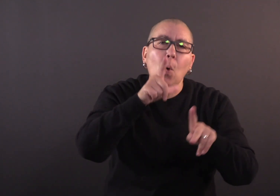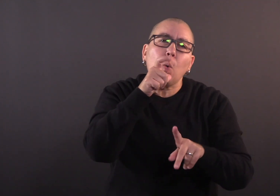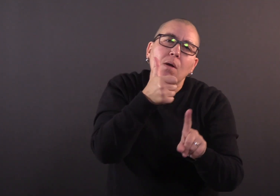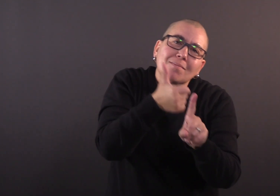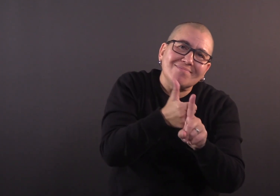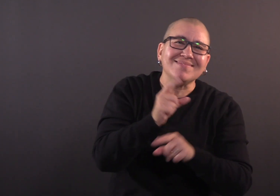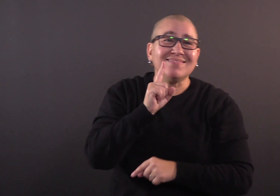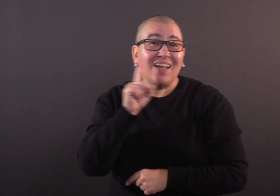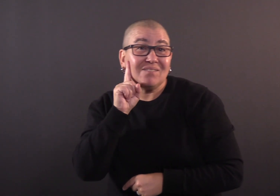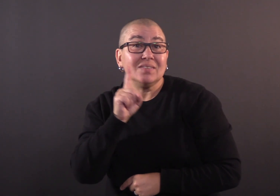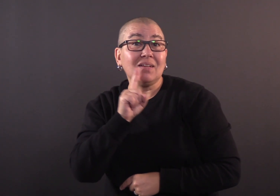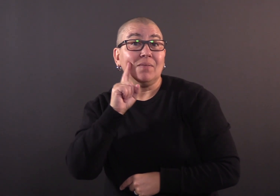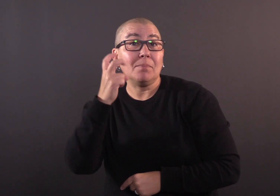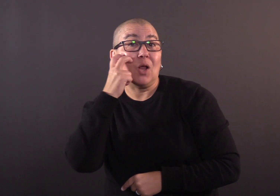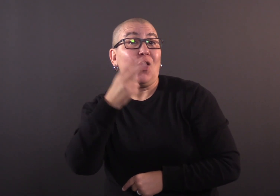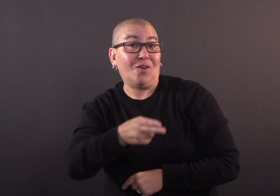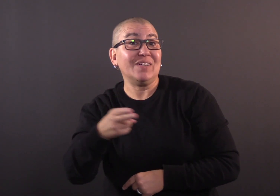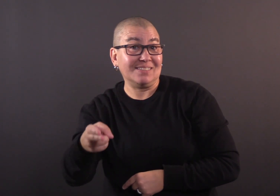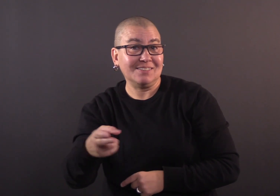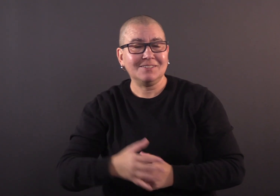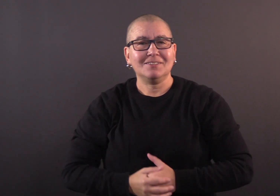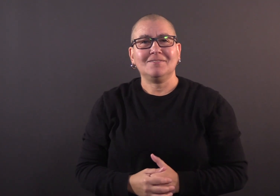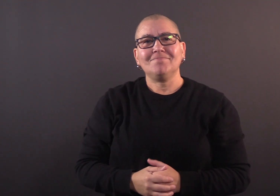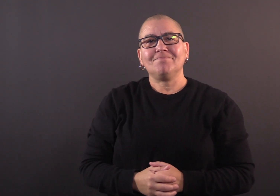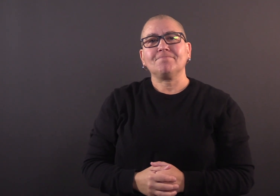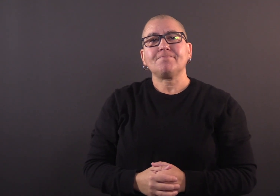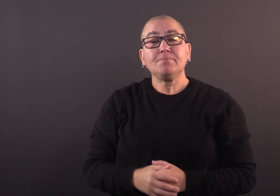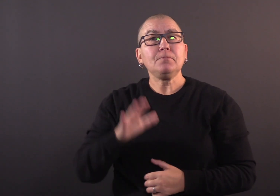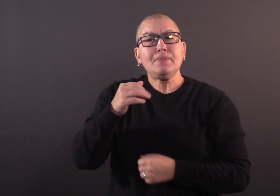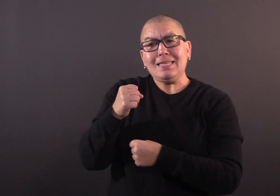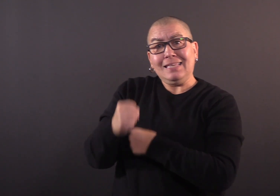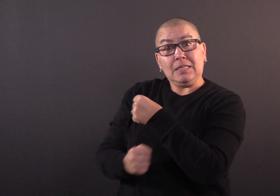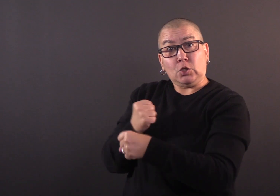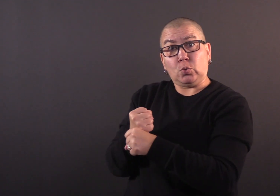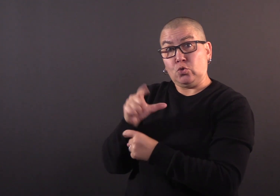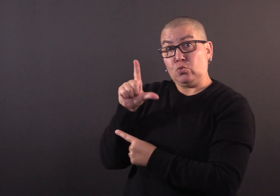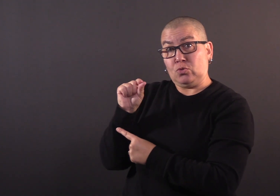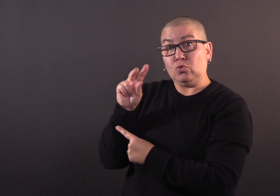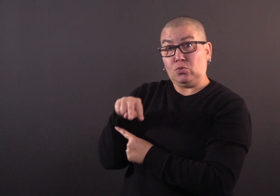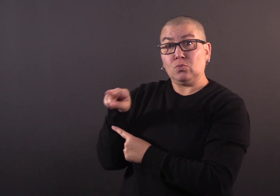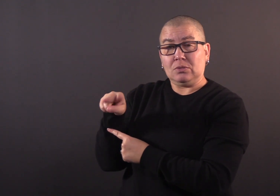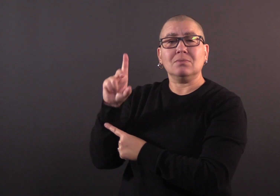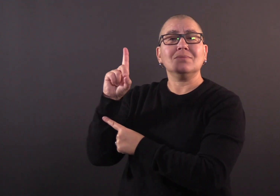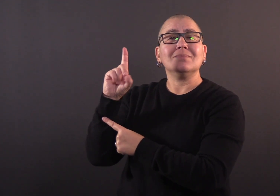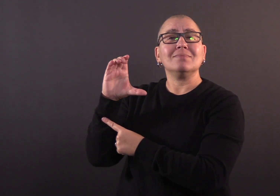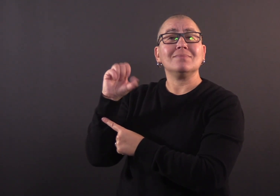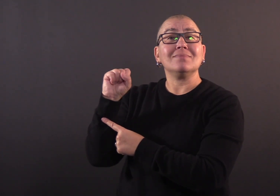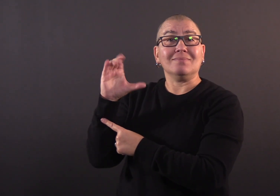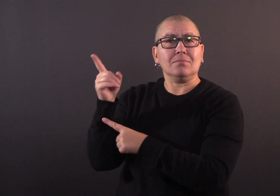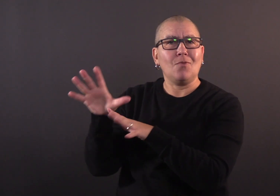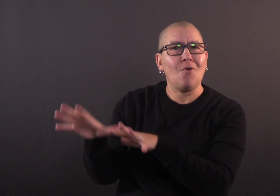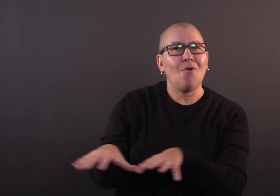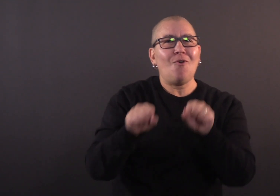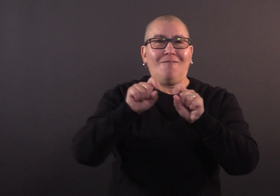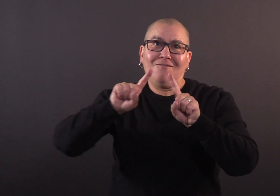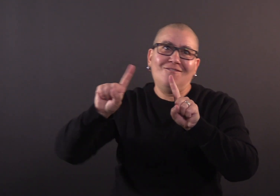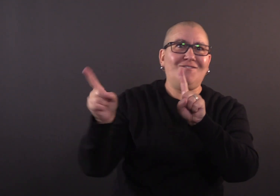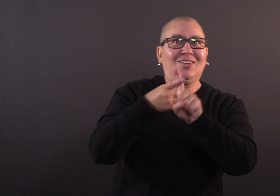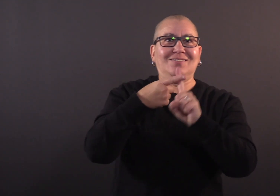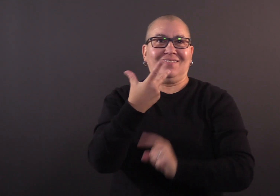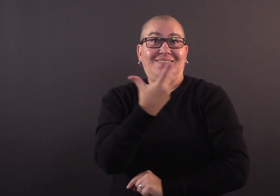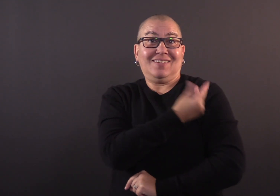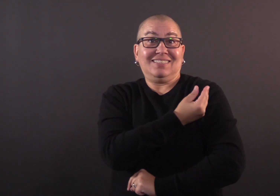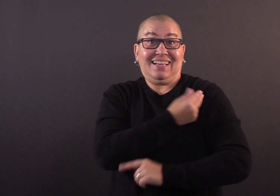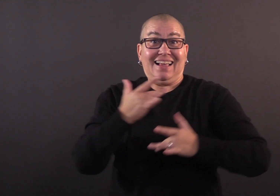In 2022, DCSC hosted its first vaccination event for the deaf community at DeafNation Expo,